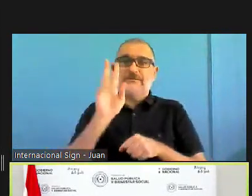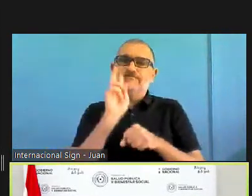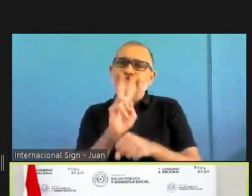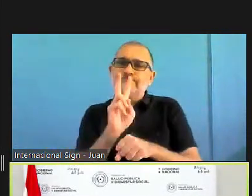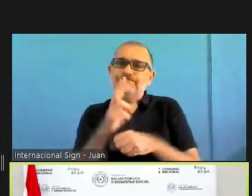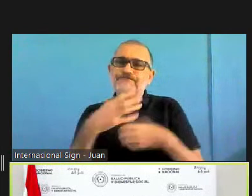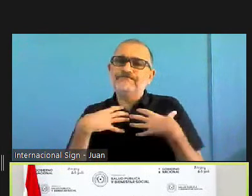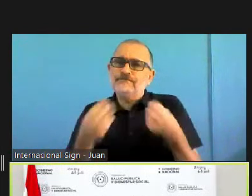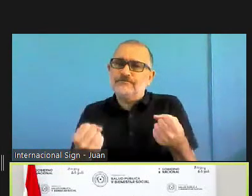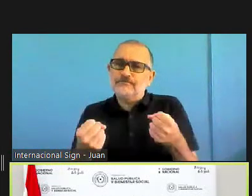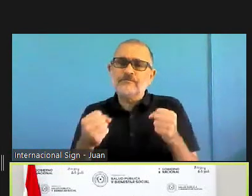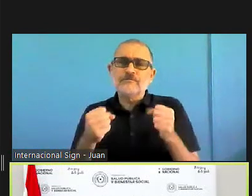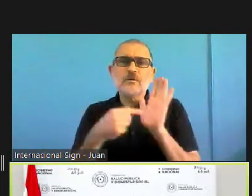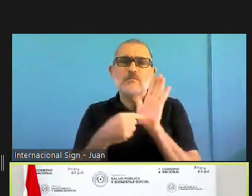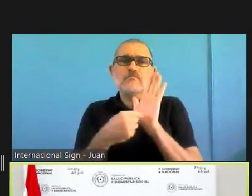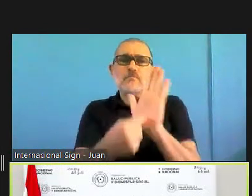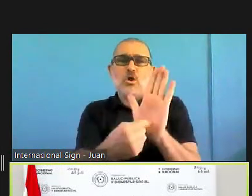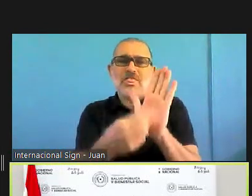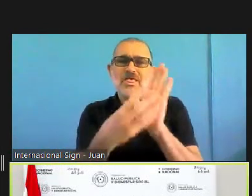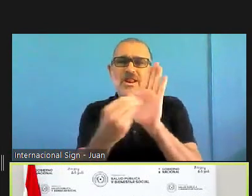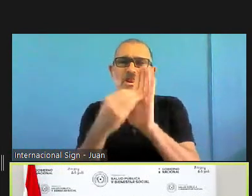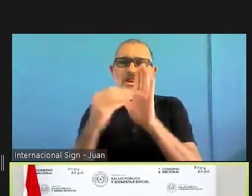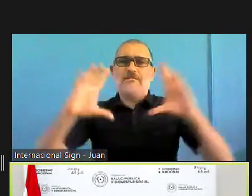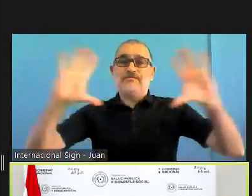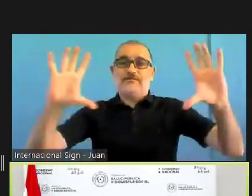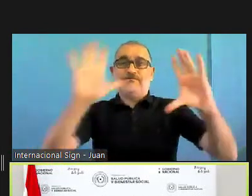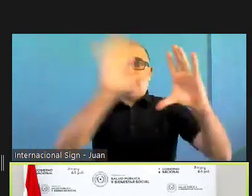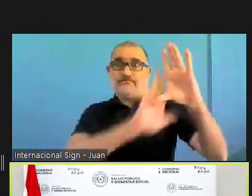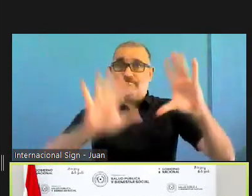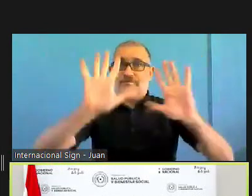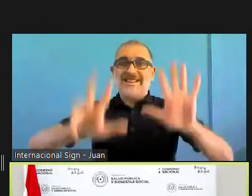Each one has a main hospital, and they were the highly specialized